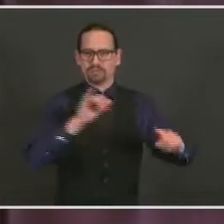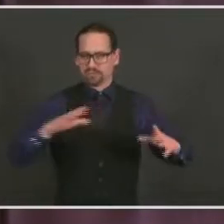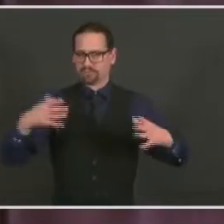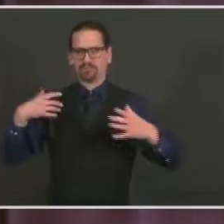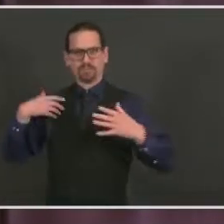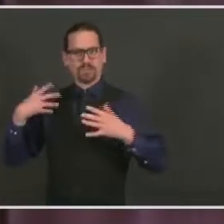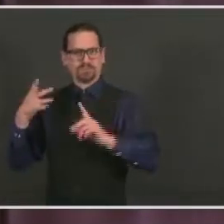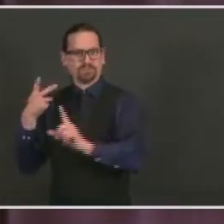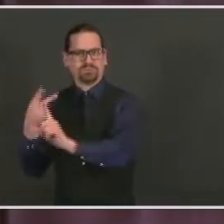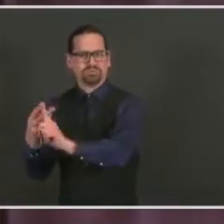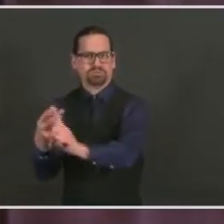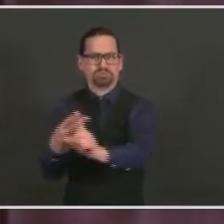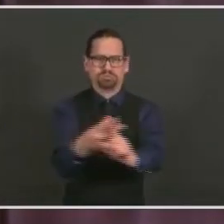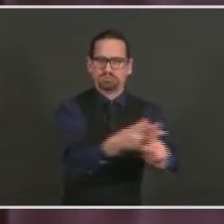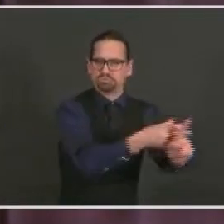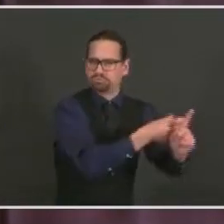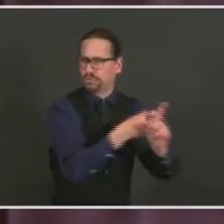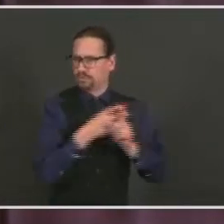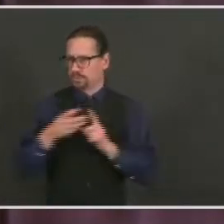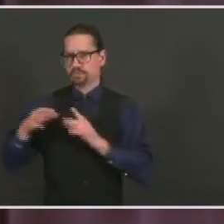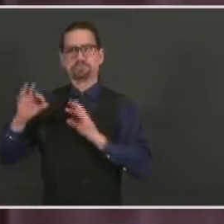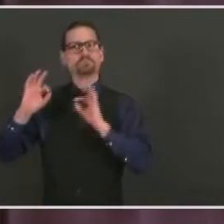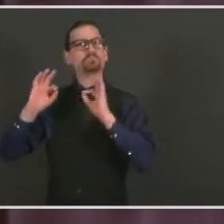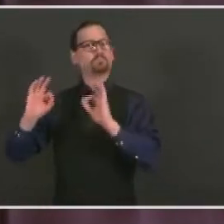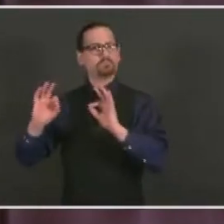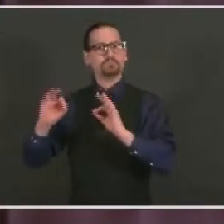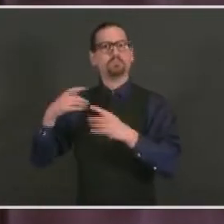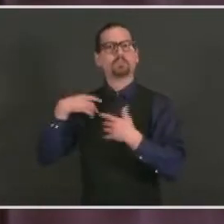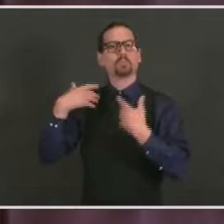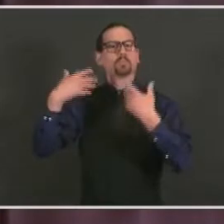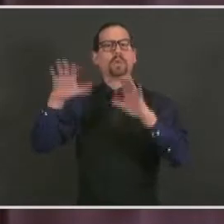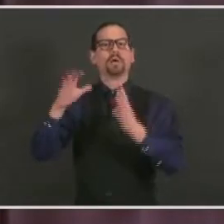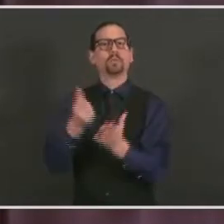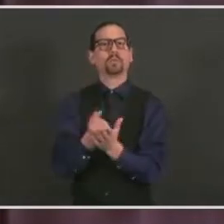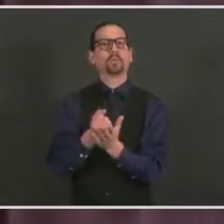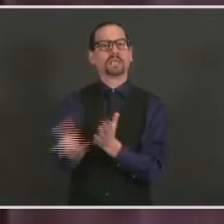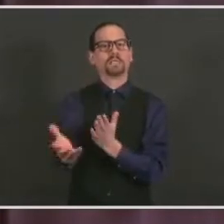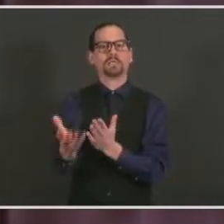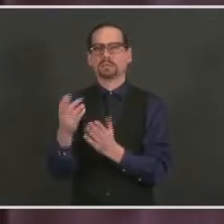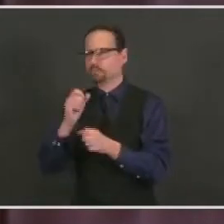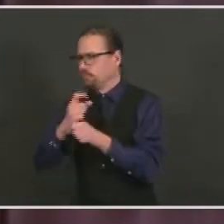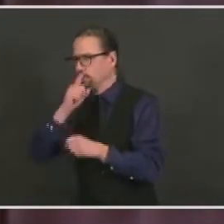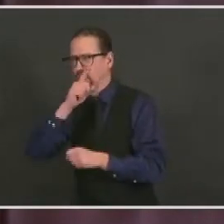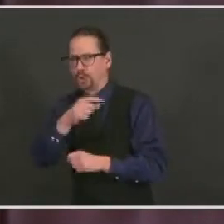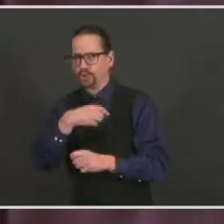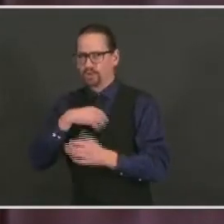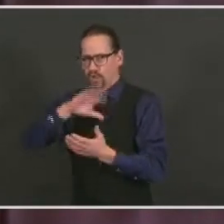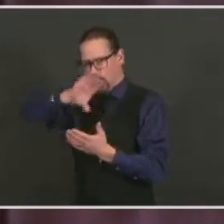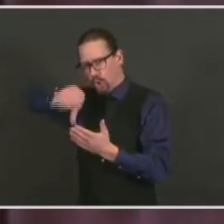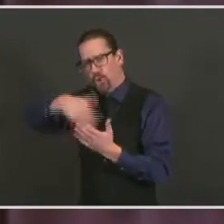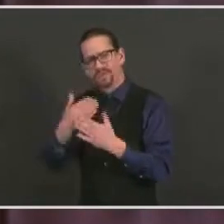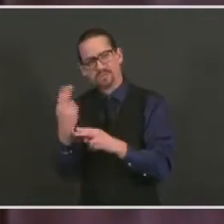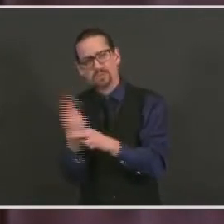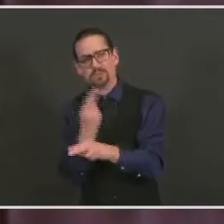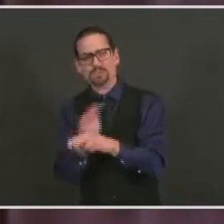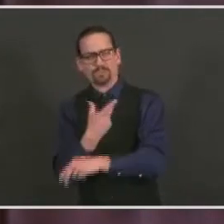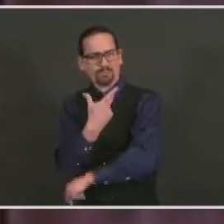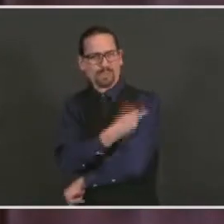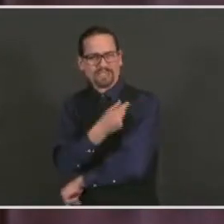ALREADY STARTING TO SEE RESULTS. WE KNOW HIM BEING VERY TARGETED WE'RE GOING TO